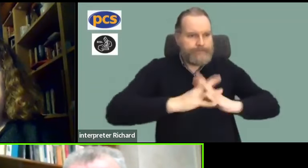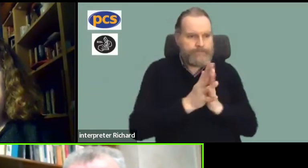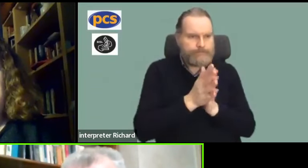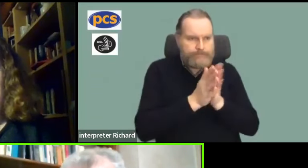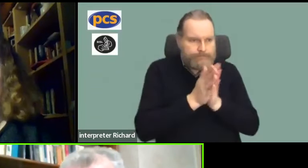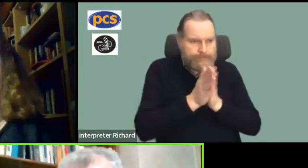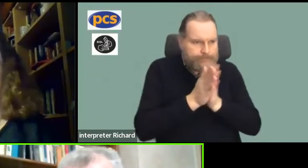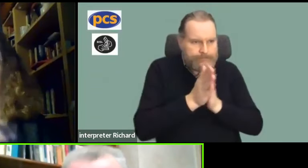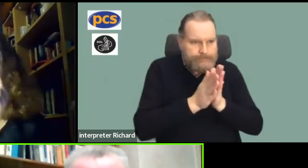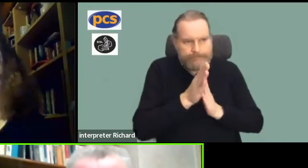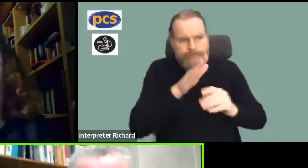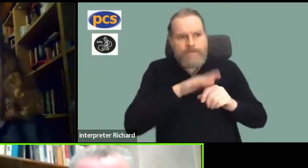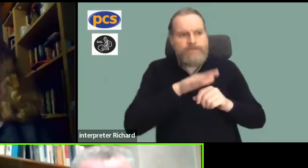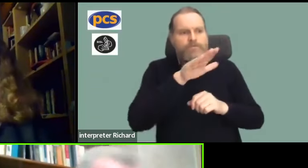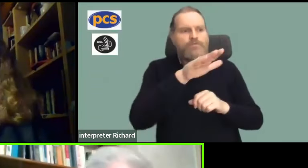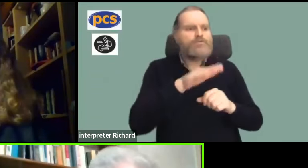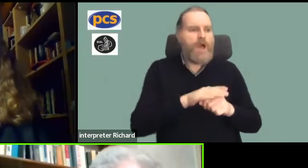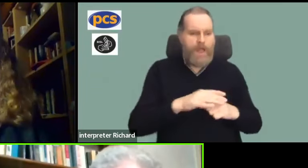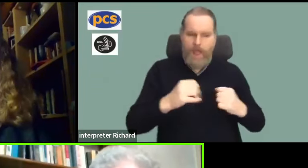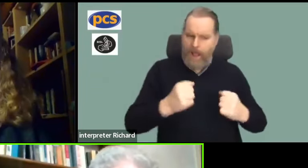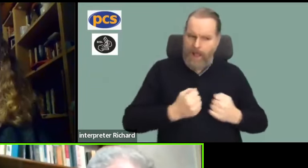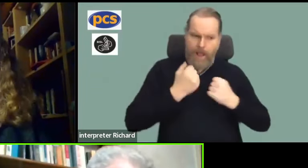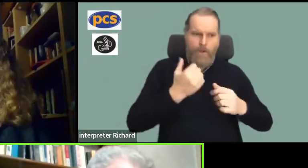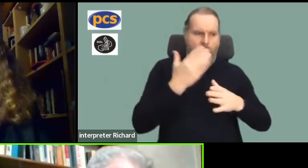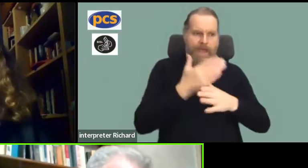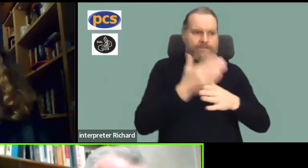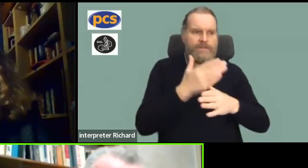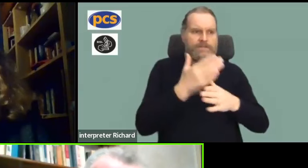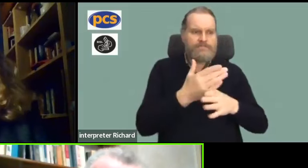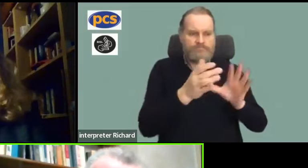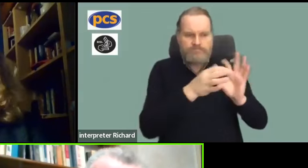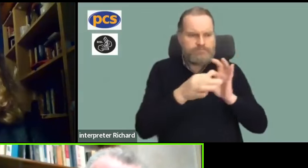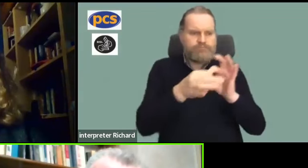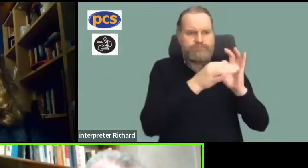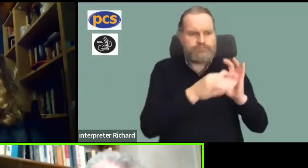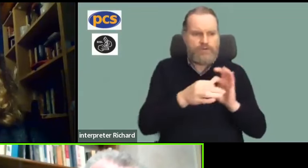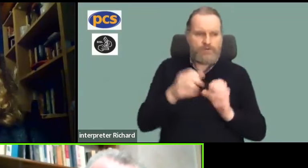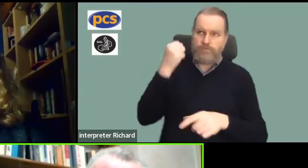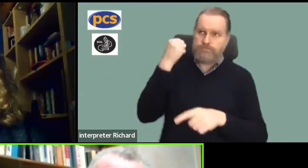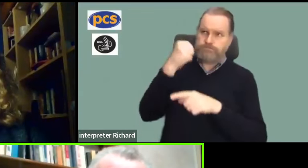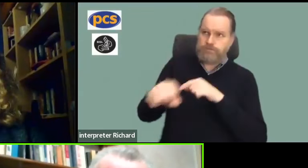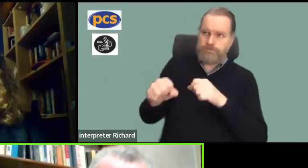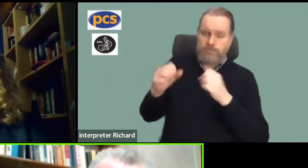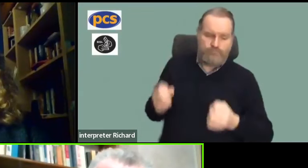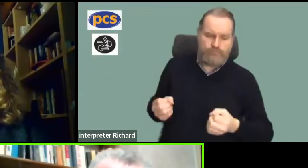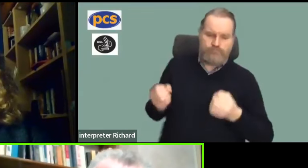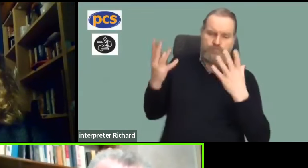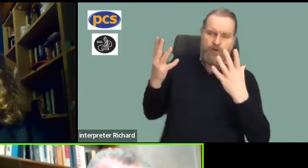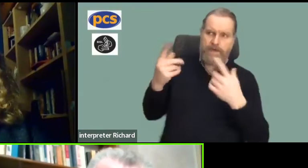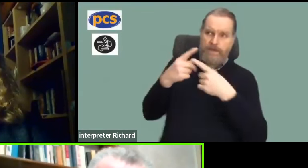re re delivering delivering. But you, after union is doing a you, after union is doing a map, customize our our efforts to work our efforts to work together our efforts to work together.